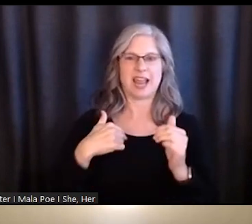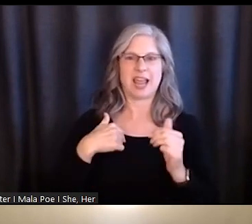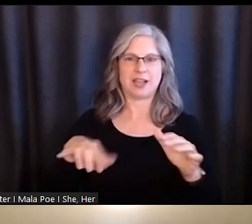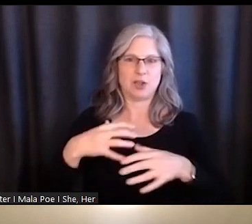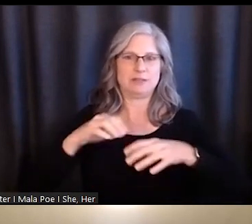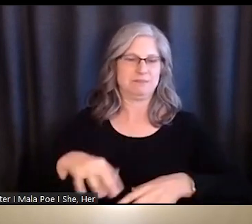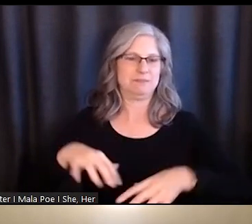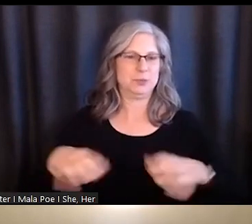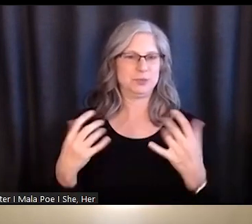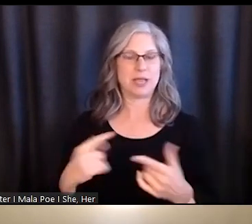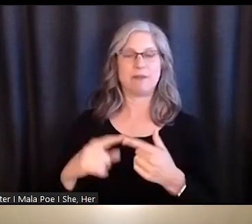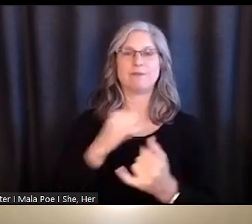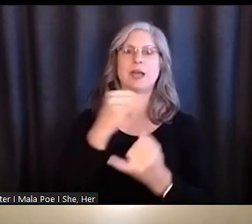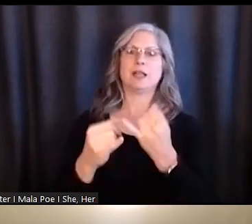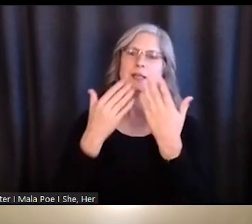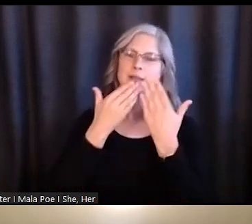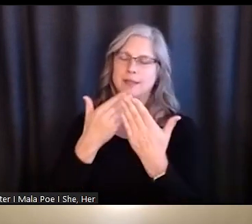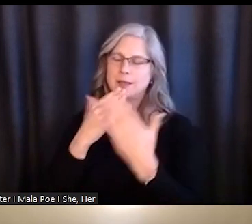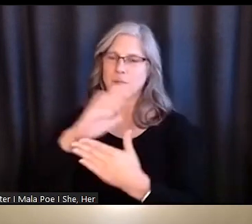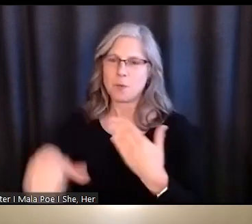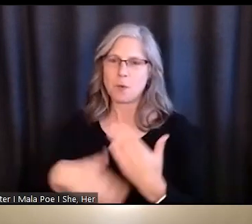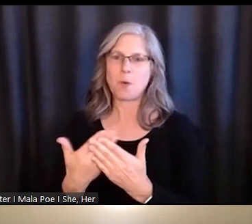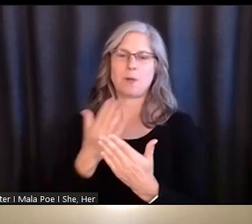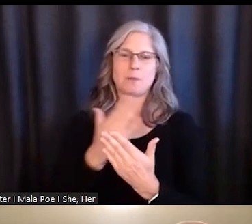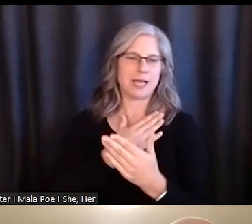Finally, I'd like to thank everyone who has worked on these projects.